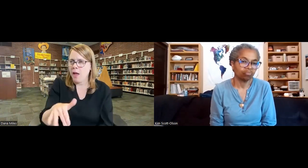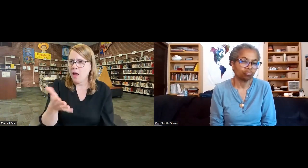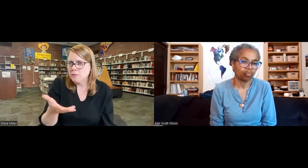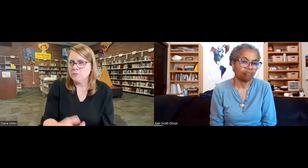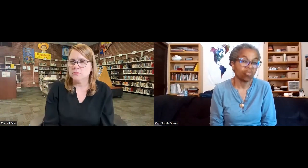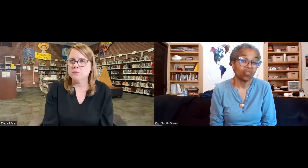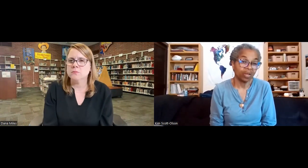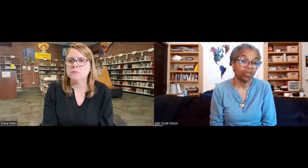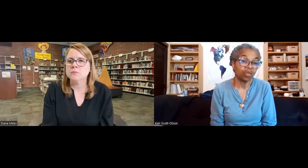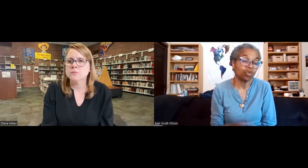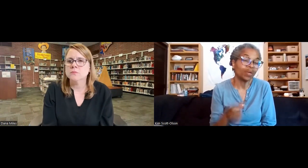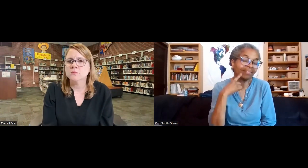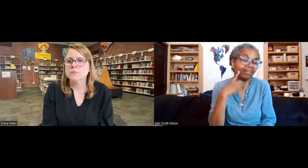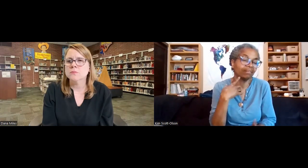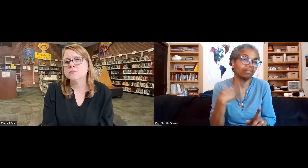What are your thoughts on that?